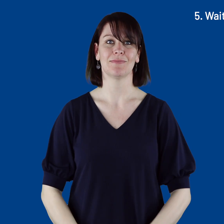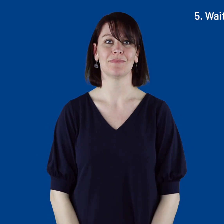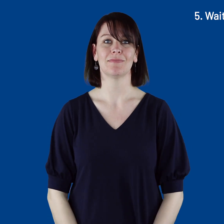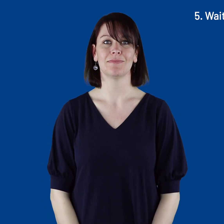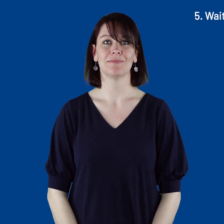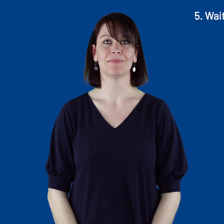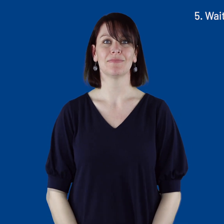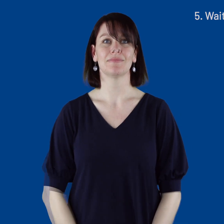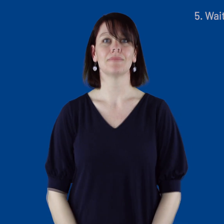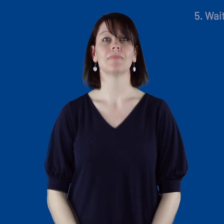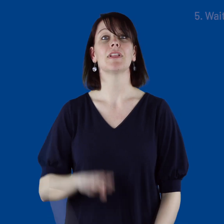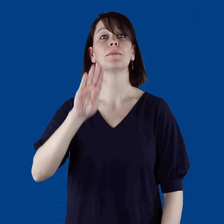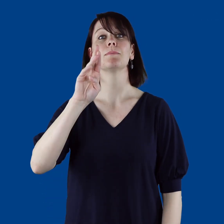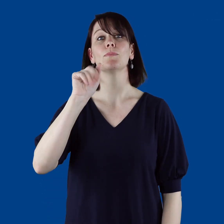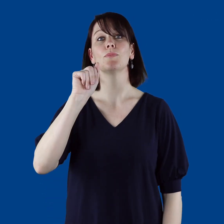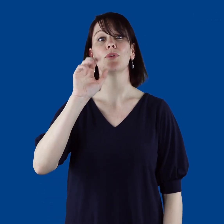When they do look at you, you can then sign to them.